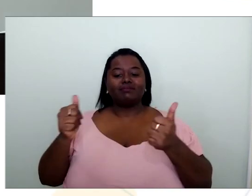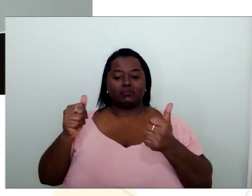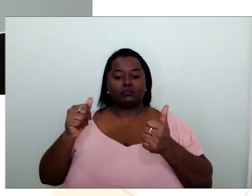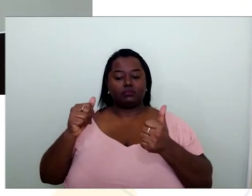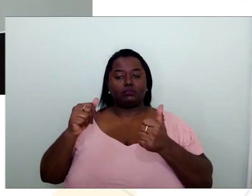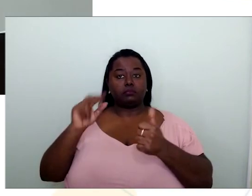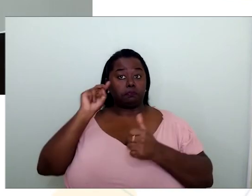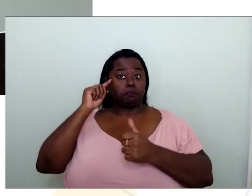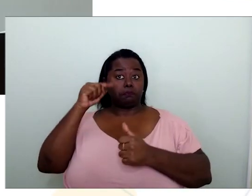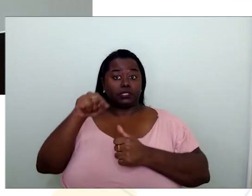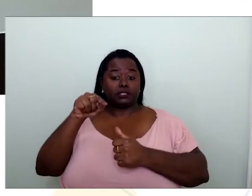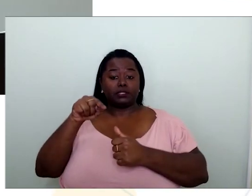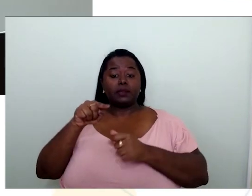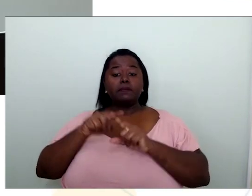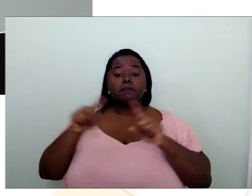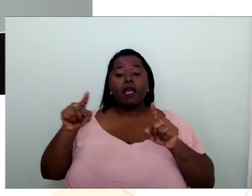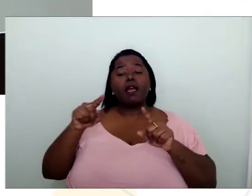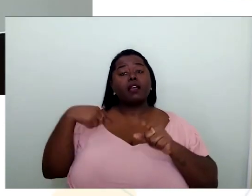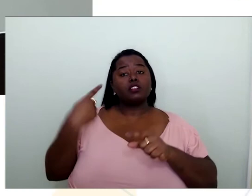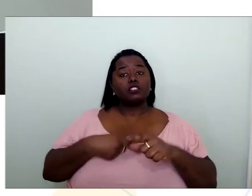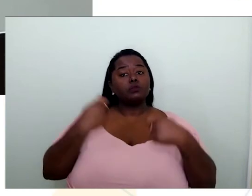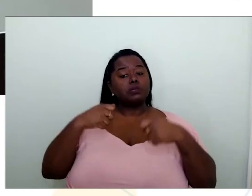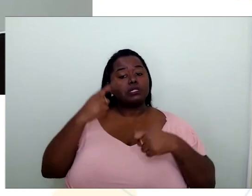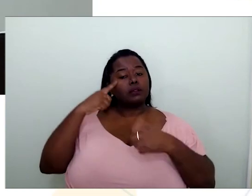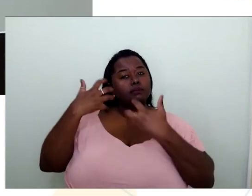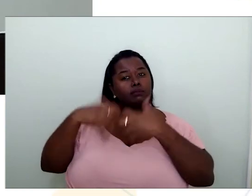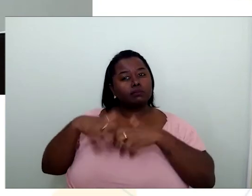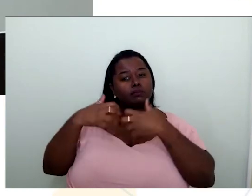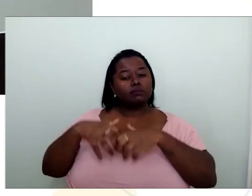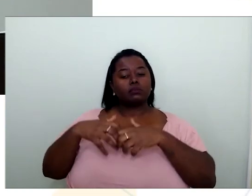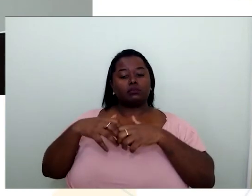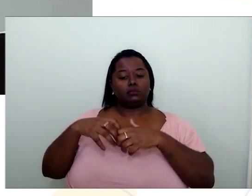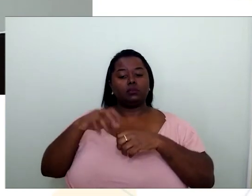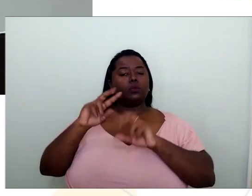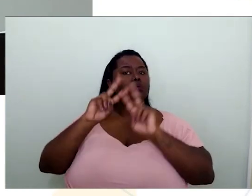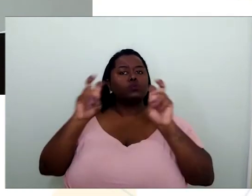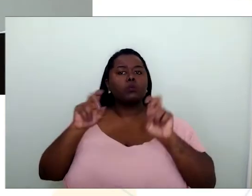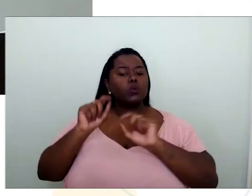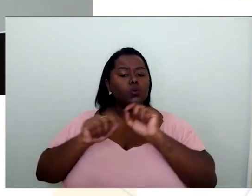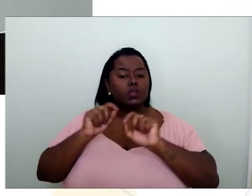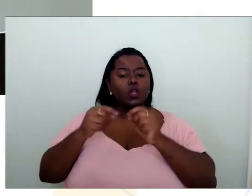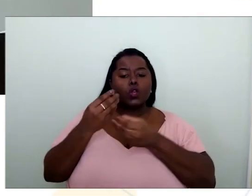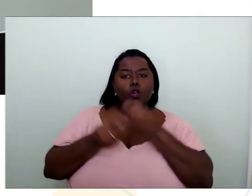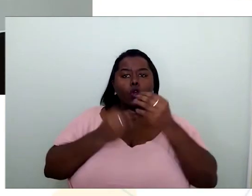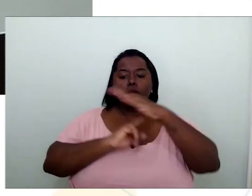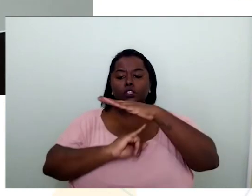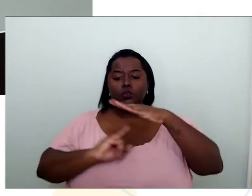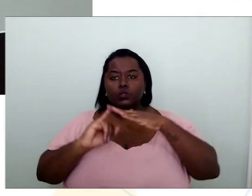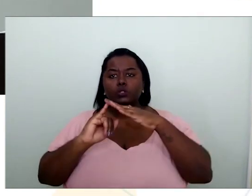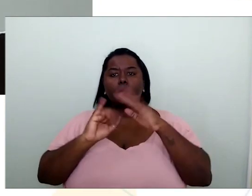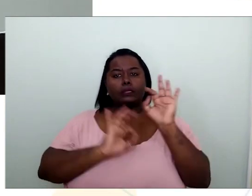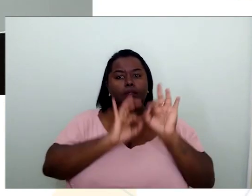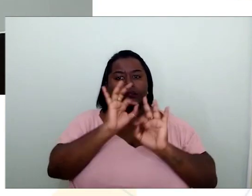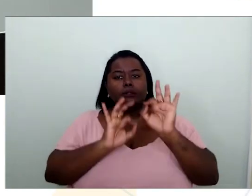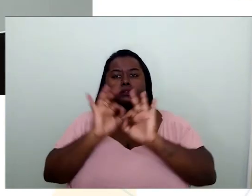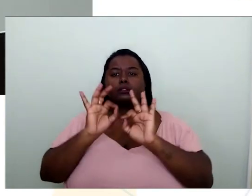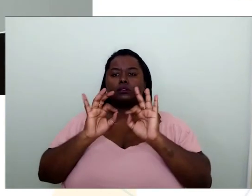reconsideration without a rethink of our institutional choreographies the way we